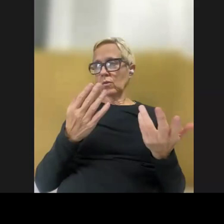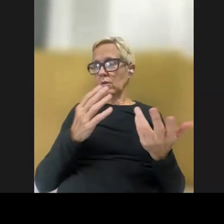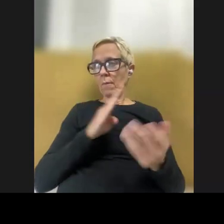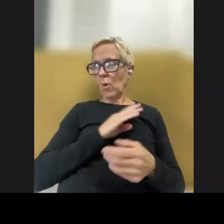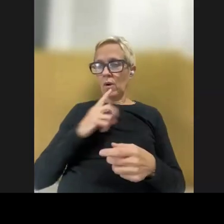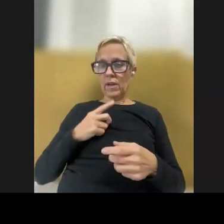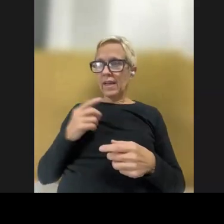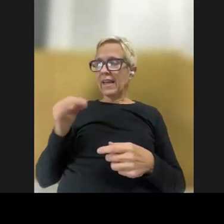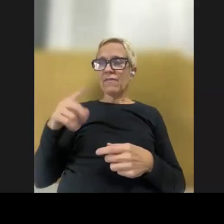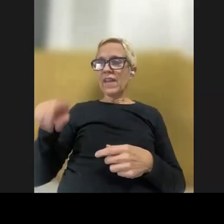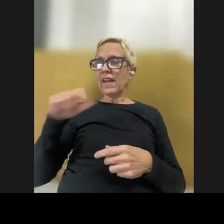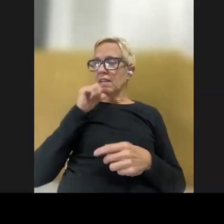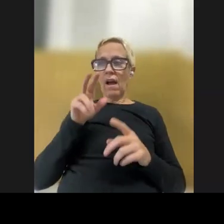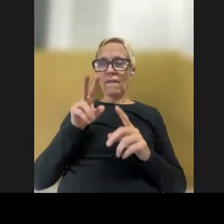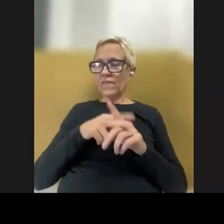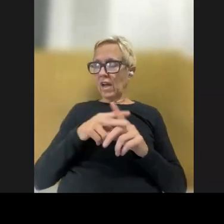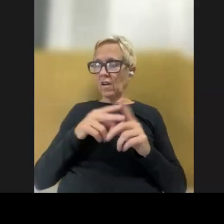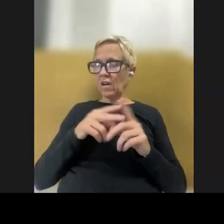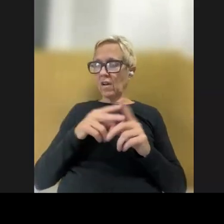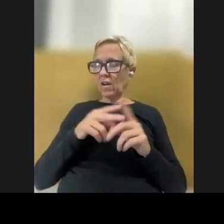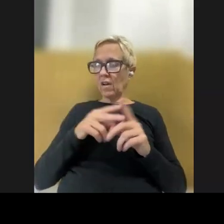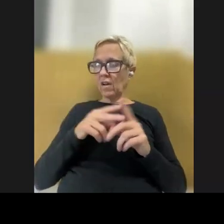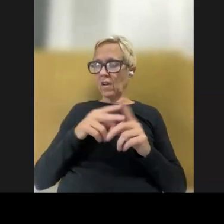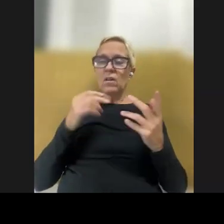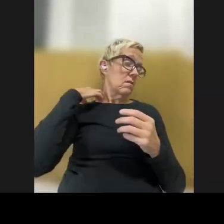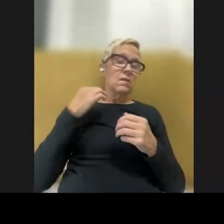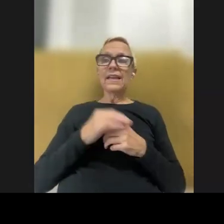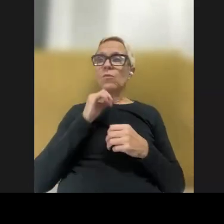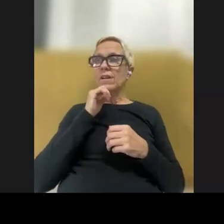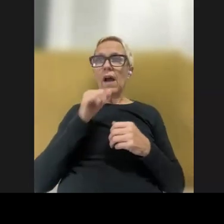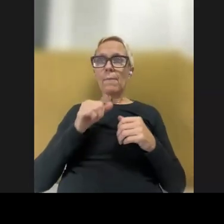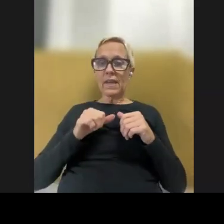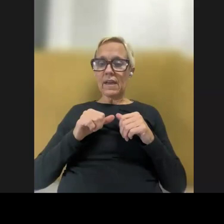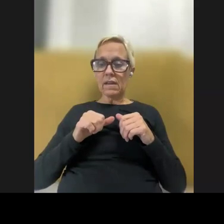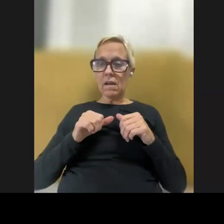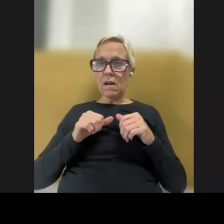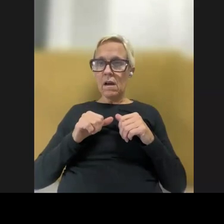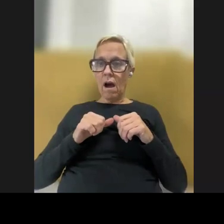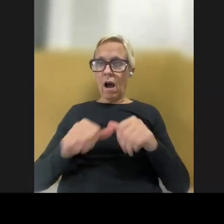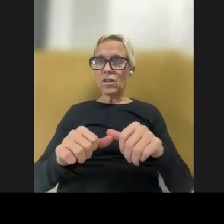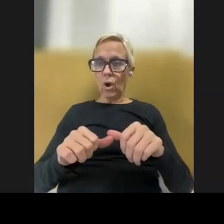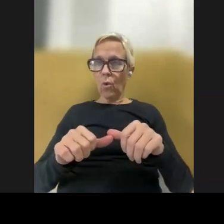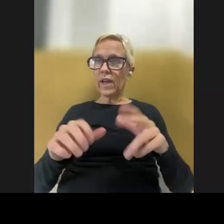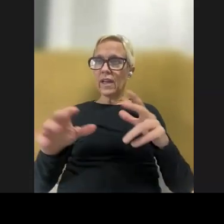Or, we file Olmstead complaints and we force the state to do that, just like when education filed complaints about the funding.